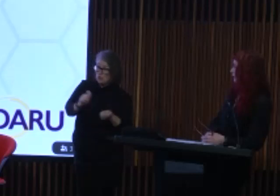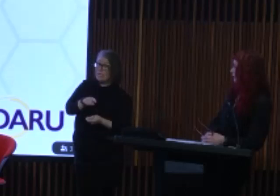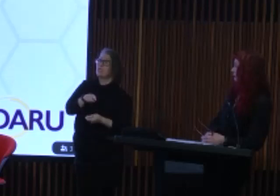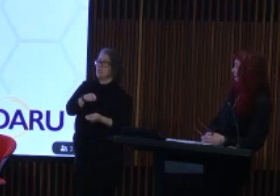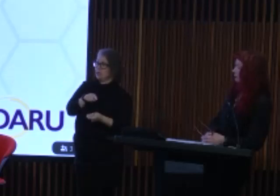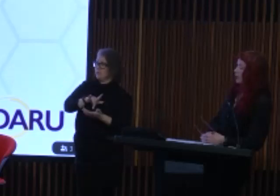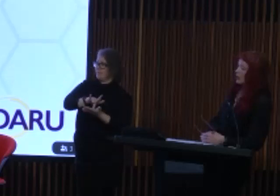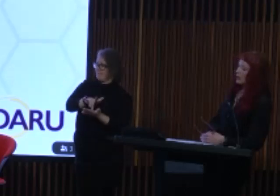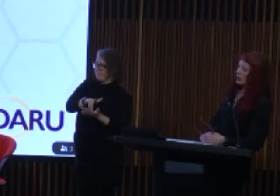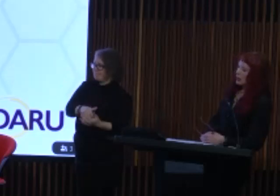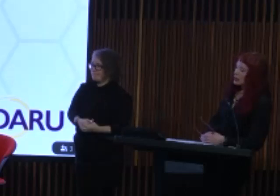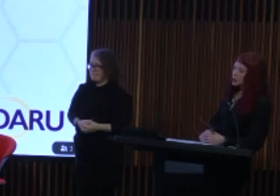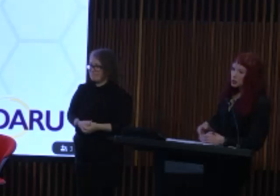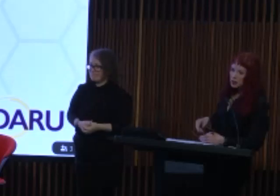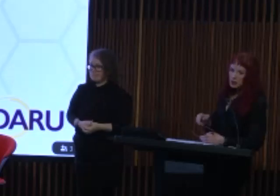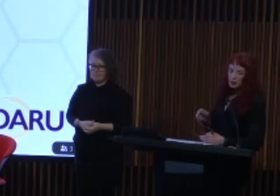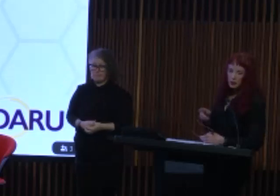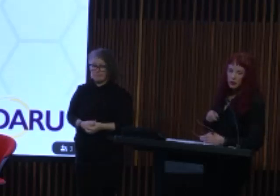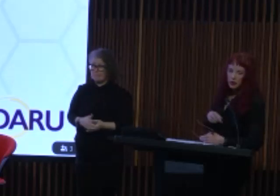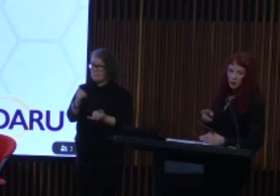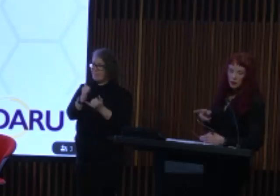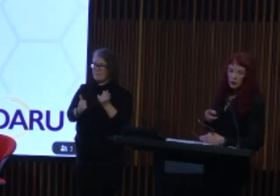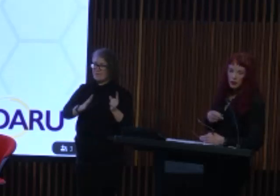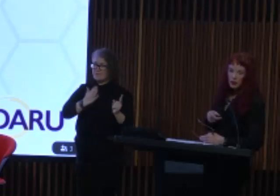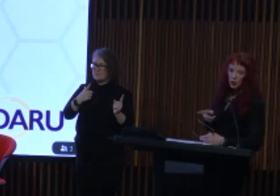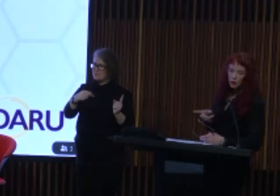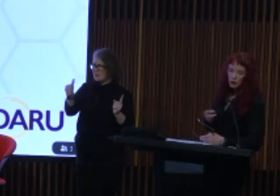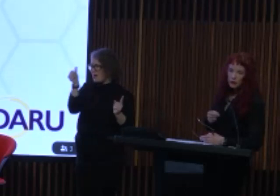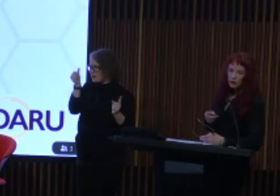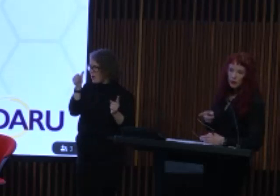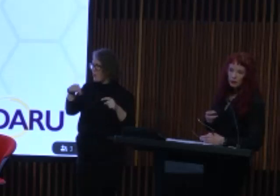It's interesting, isn't it? Because I know we've been doing this conference for, I